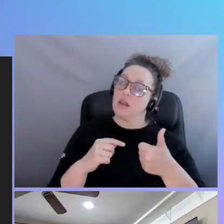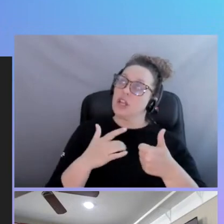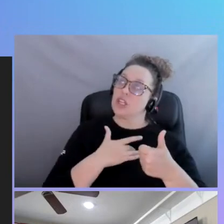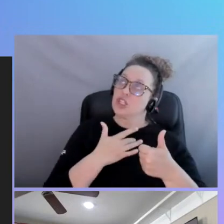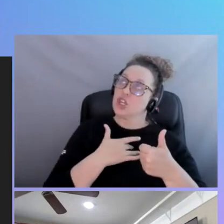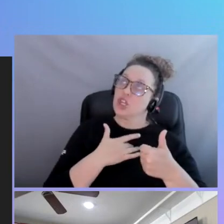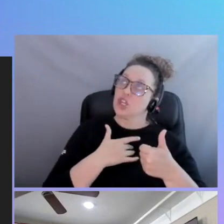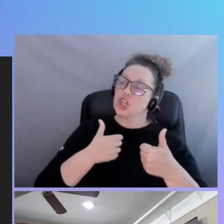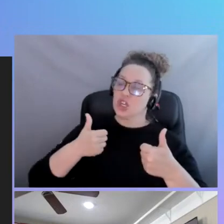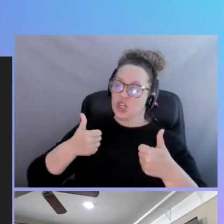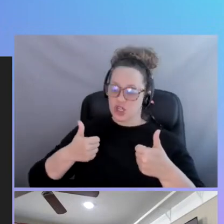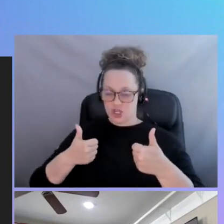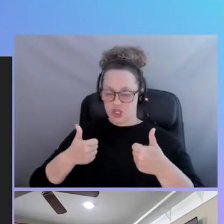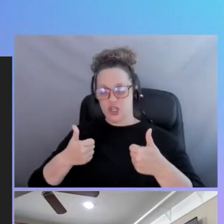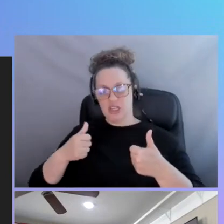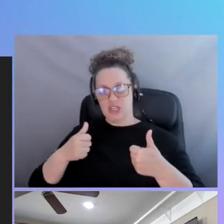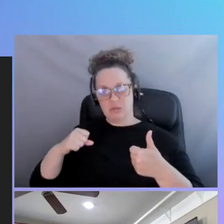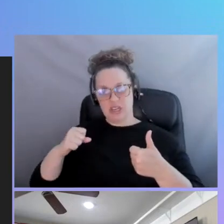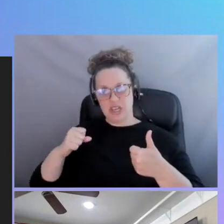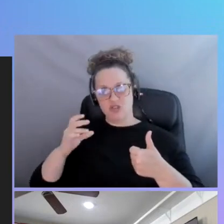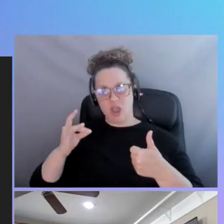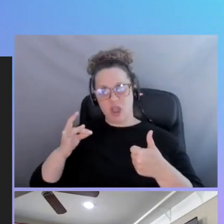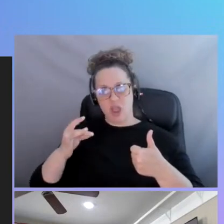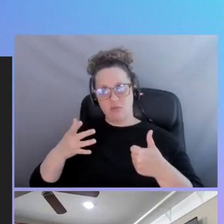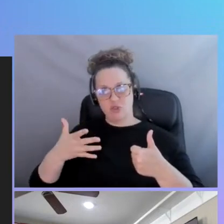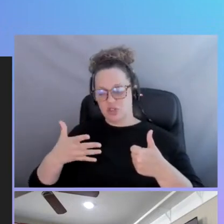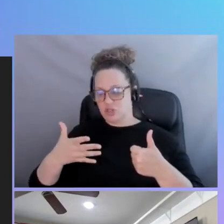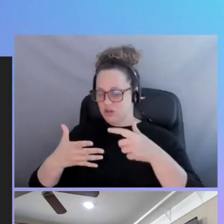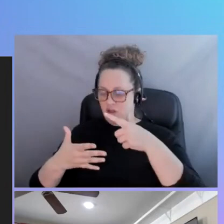potential options for solving that problem. And the problem